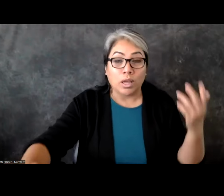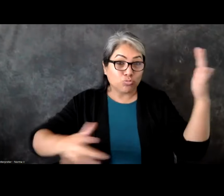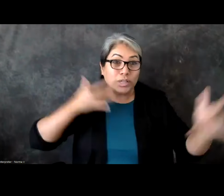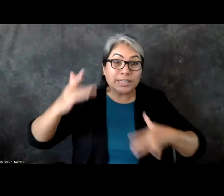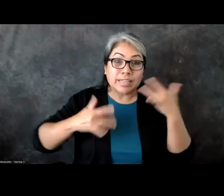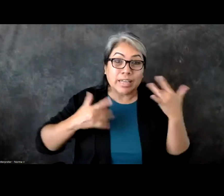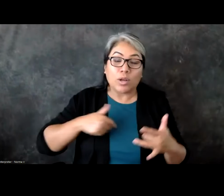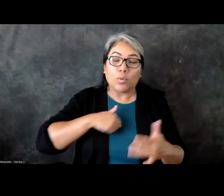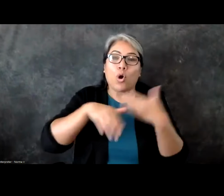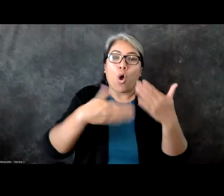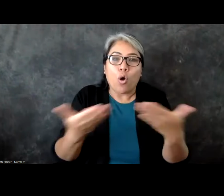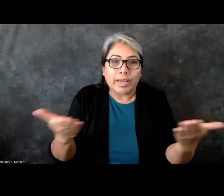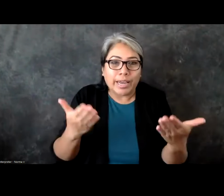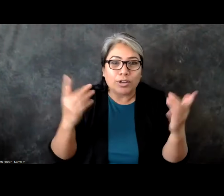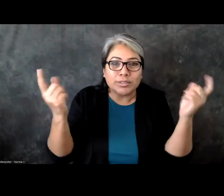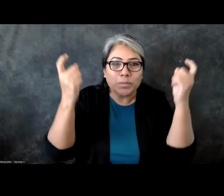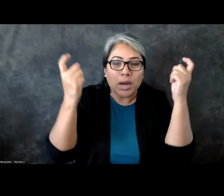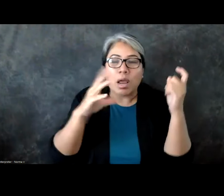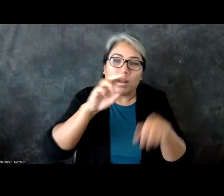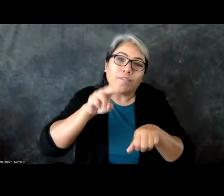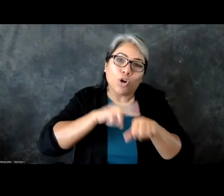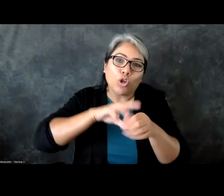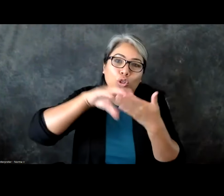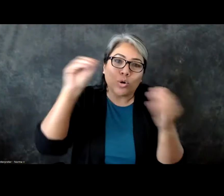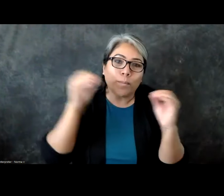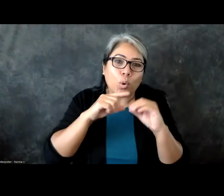can get my numbers right. So -- so it is really exciting